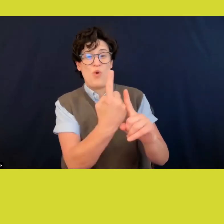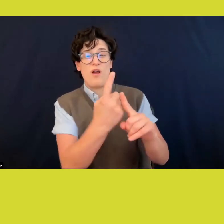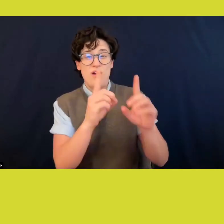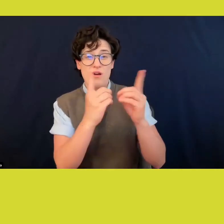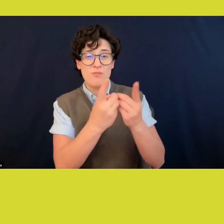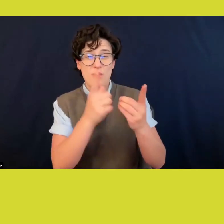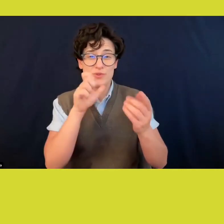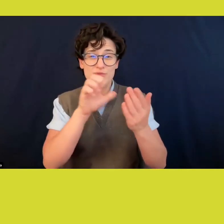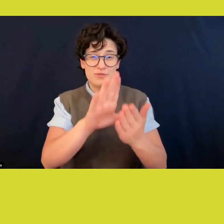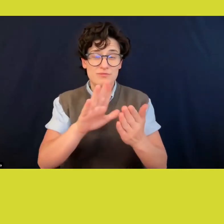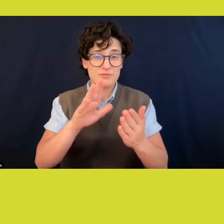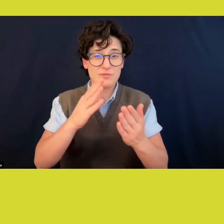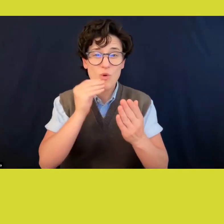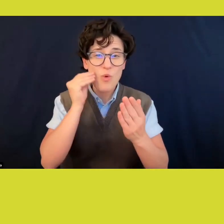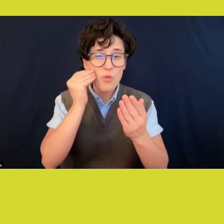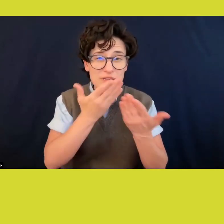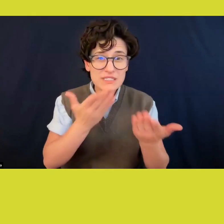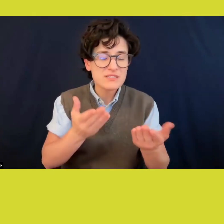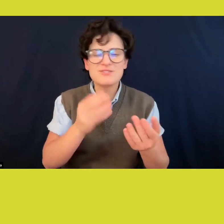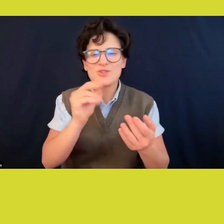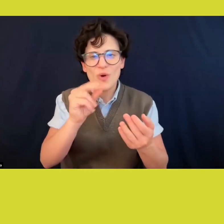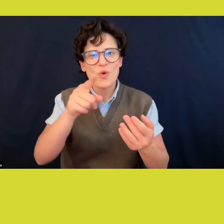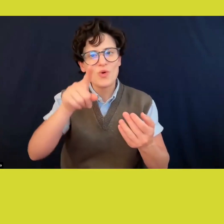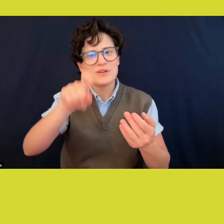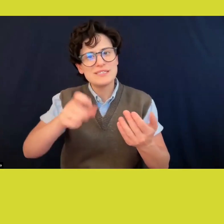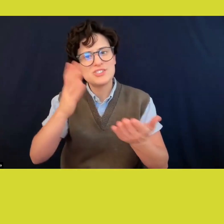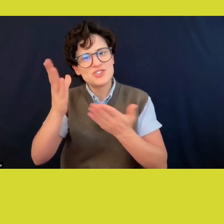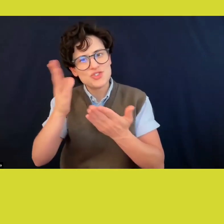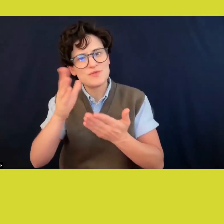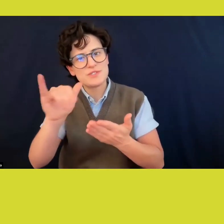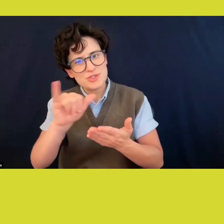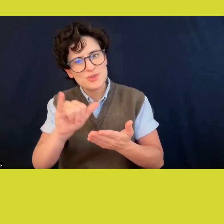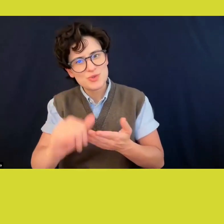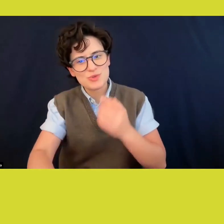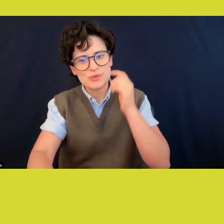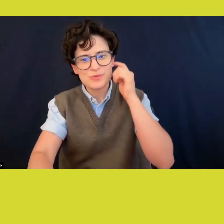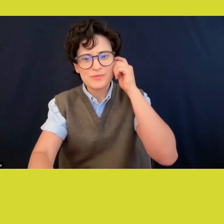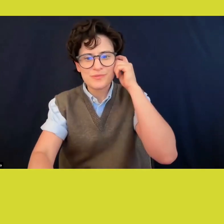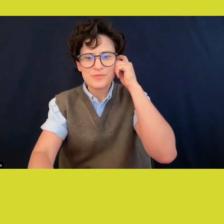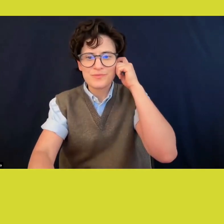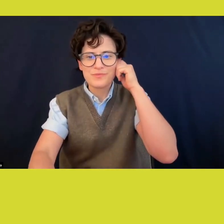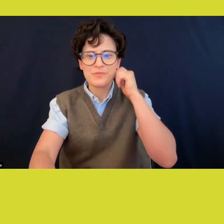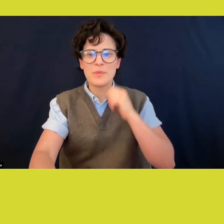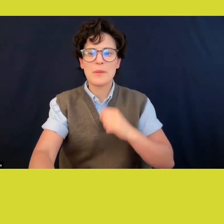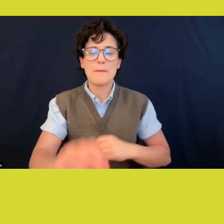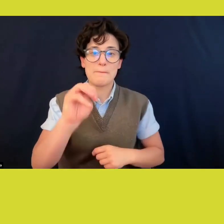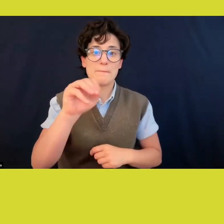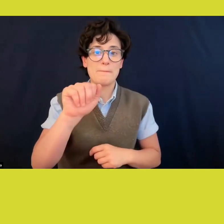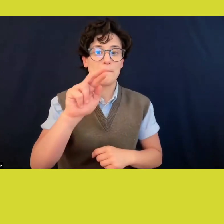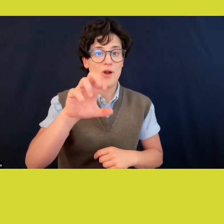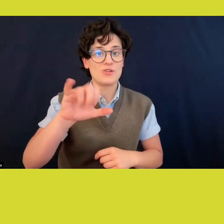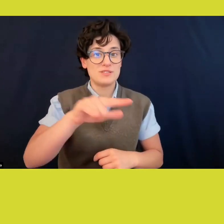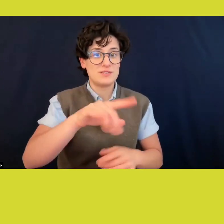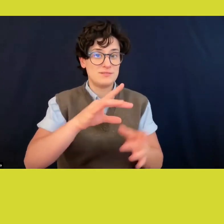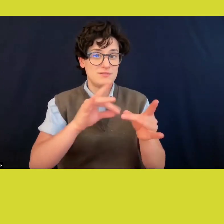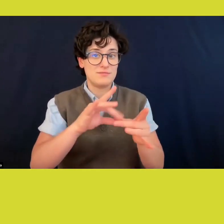need services as well. And as Marcy correctly pointed out, the only successful program we have in this